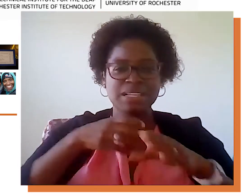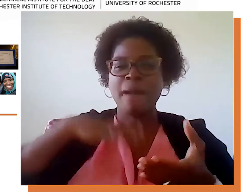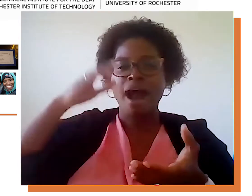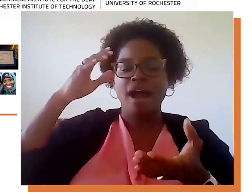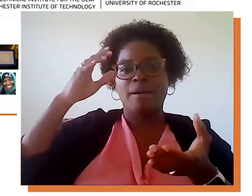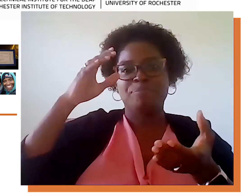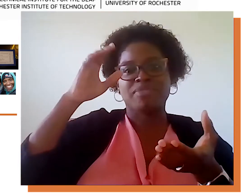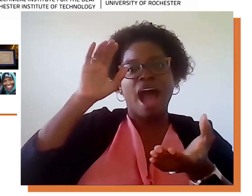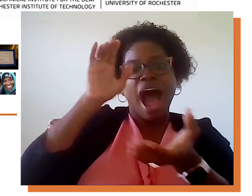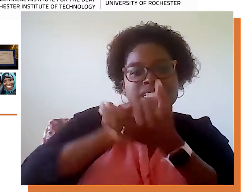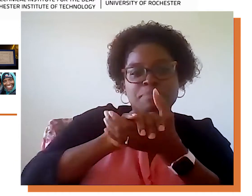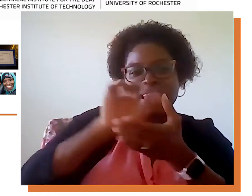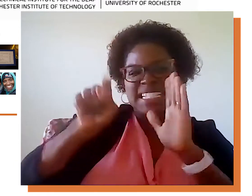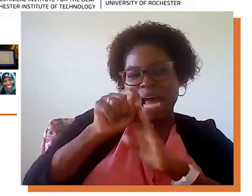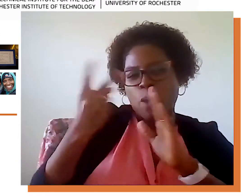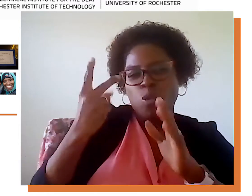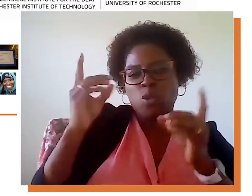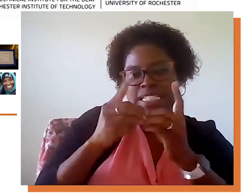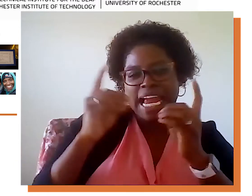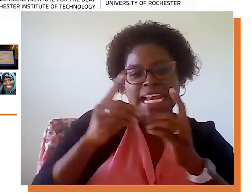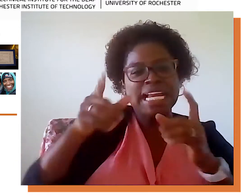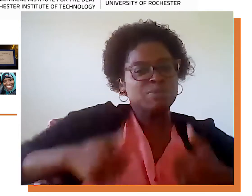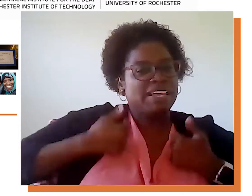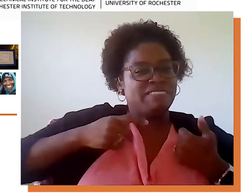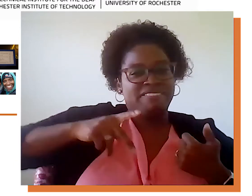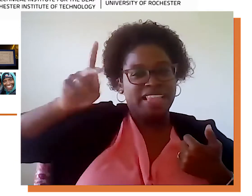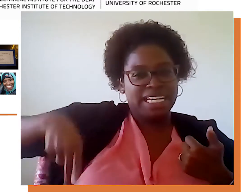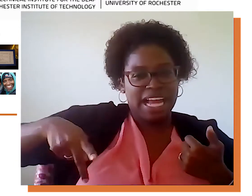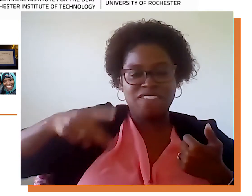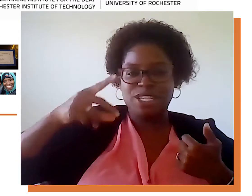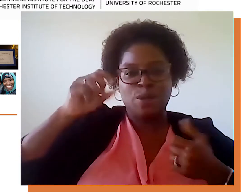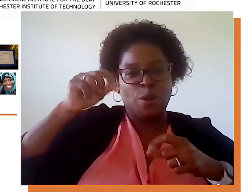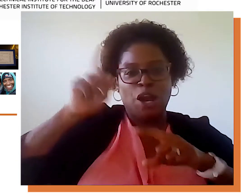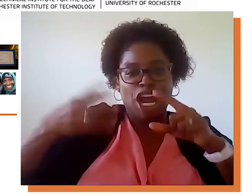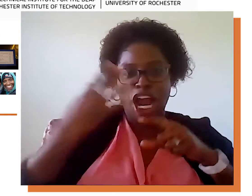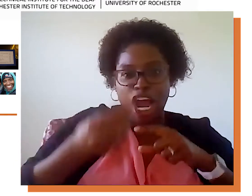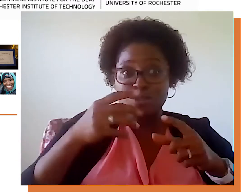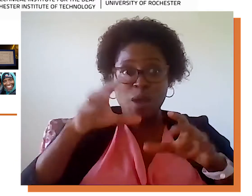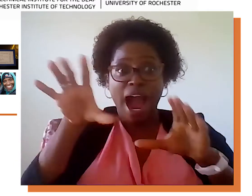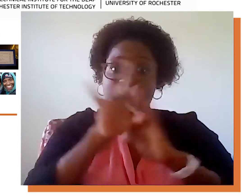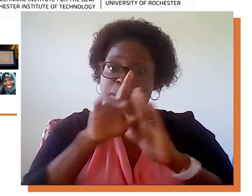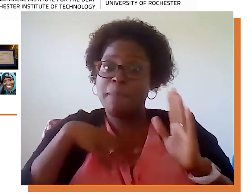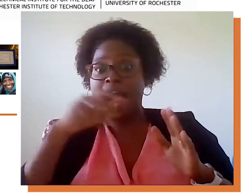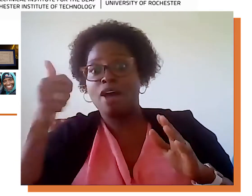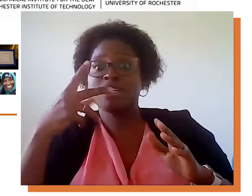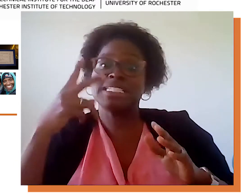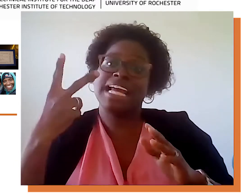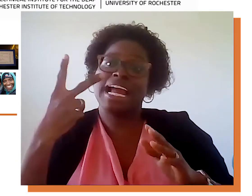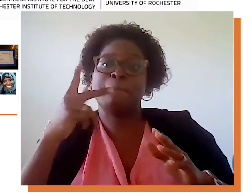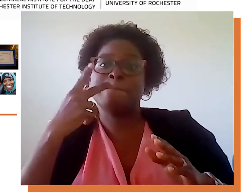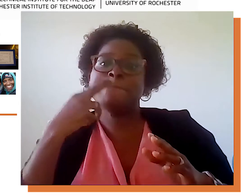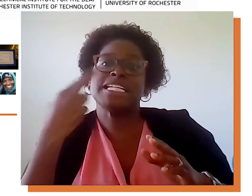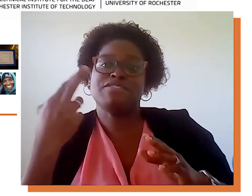standing next to the Congressman who gave me the ticket, and at that time, Earl and I were dating and he was in Philadelphia, so he couldn't go.